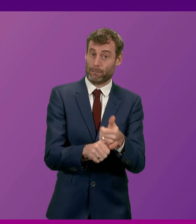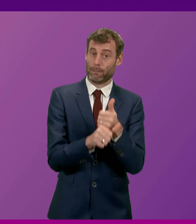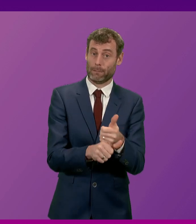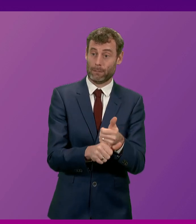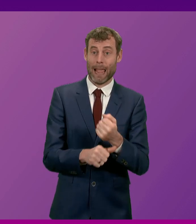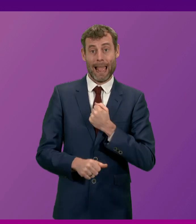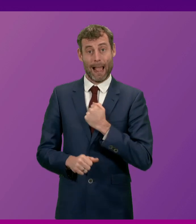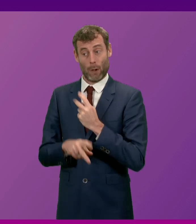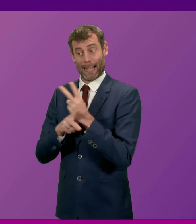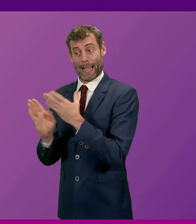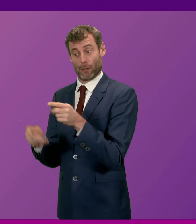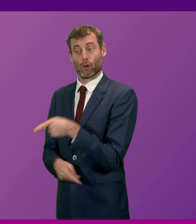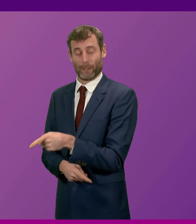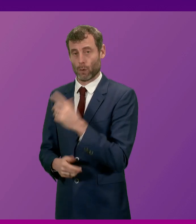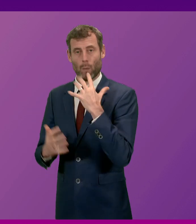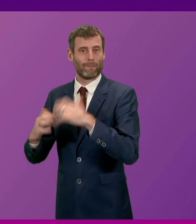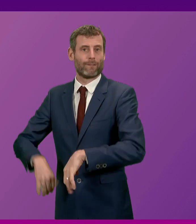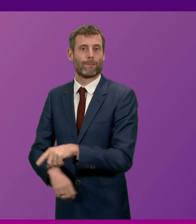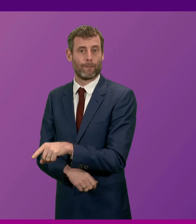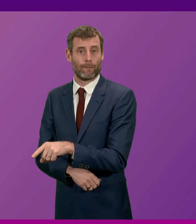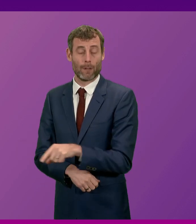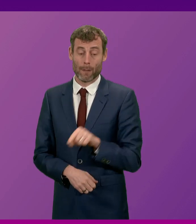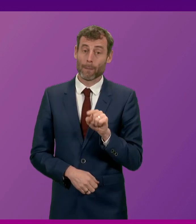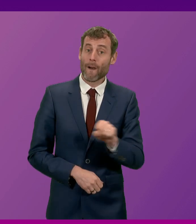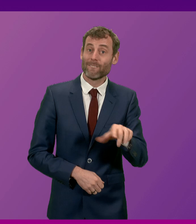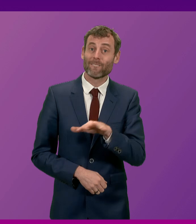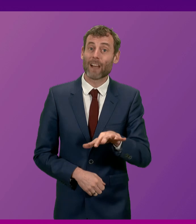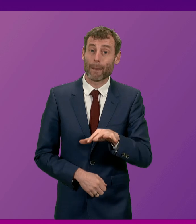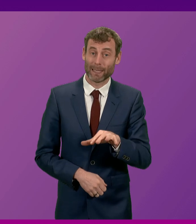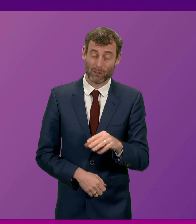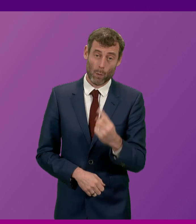of them say that they have the support that they need. Thanks to Liberal Democrats, they now have